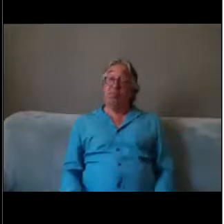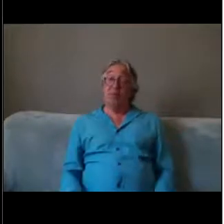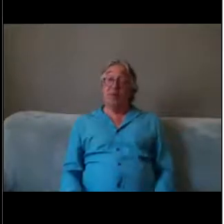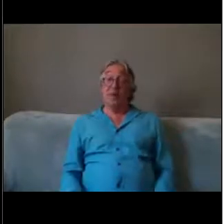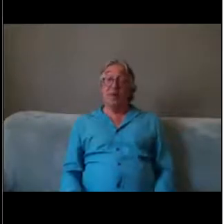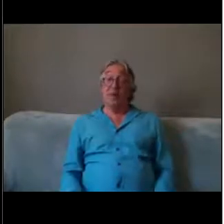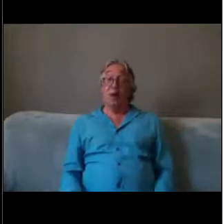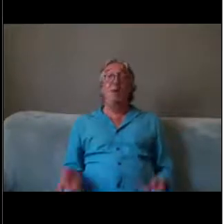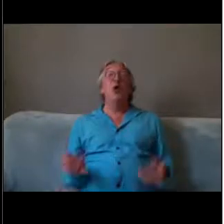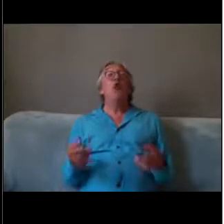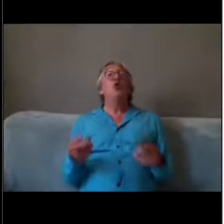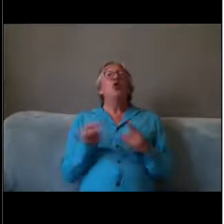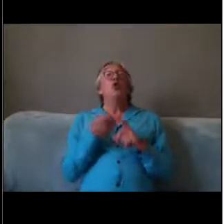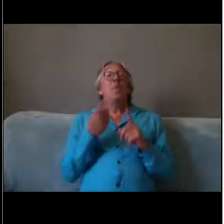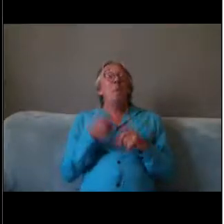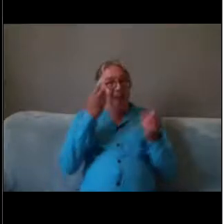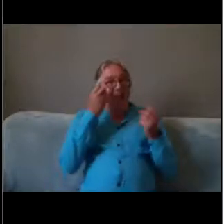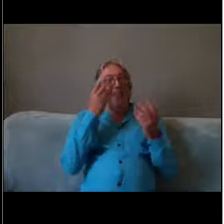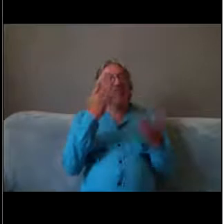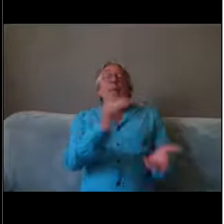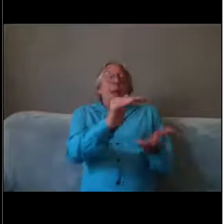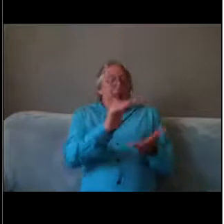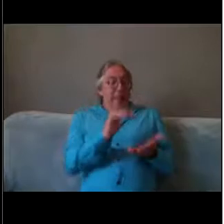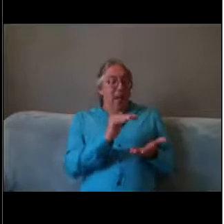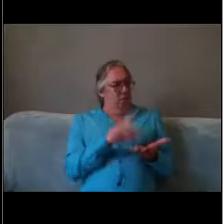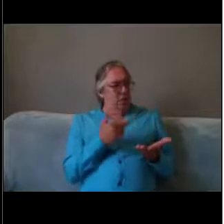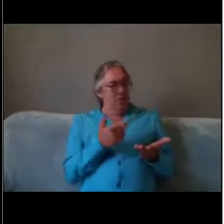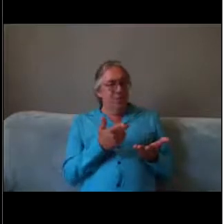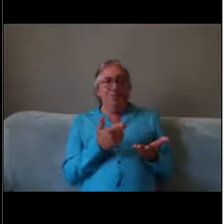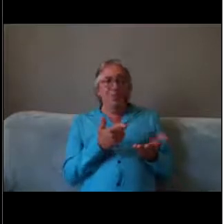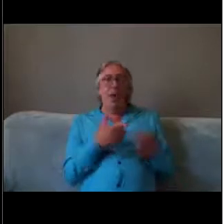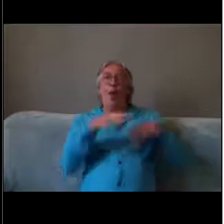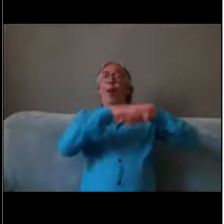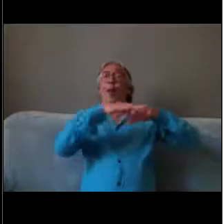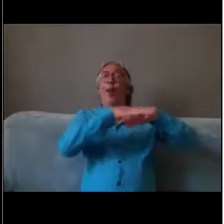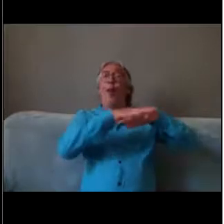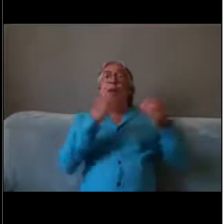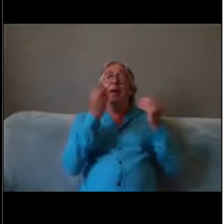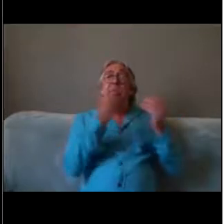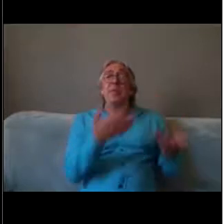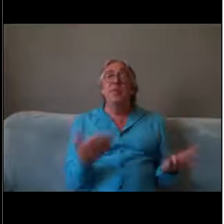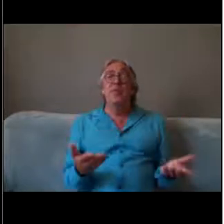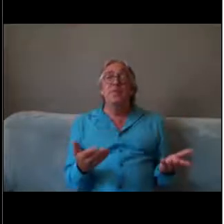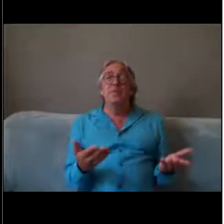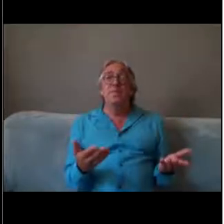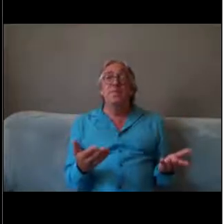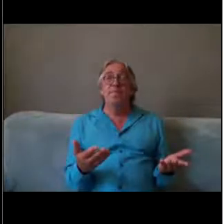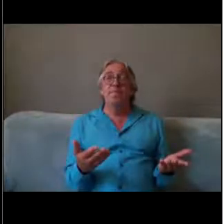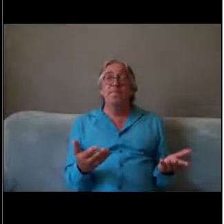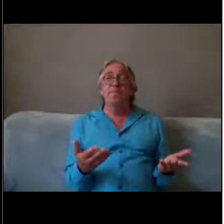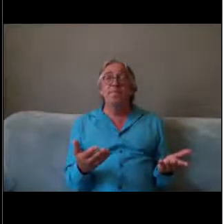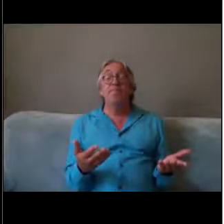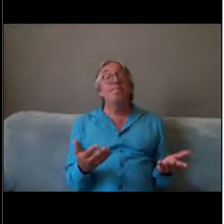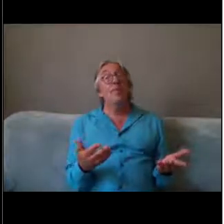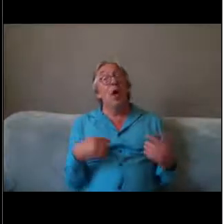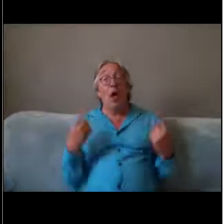as well as students, the Erasmus Student Network, the representatives, and two universities from Ireland.